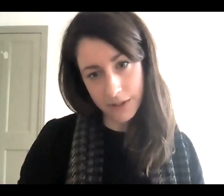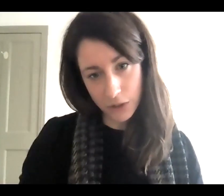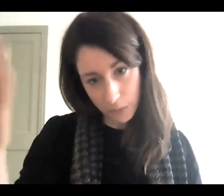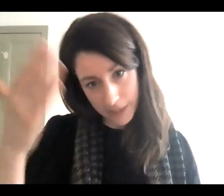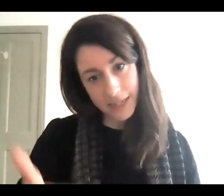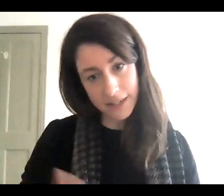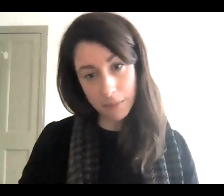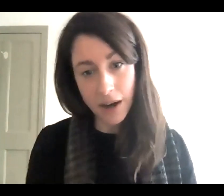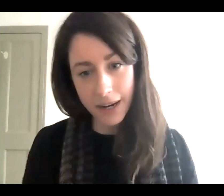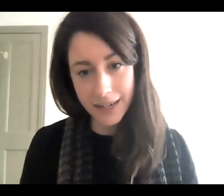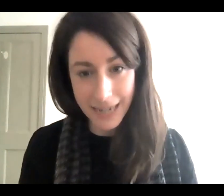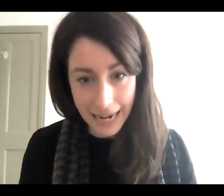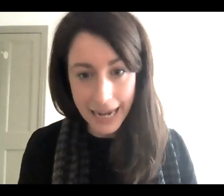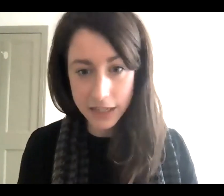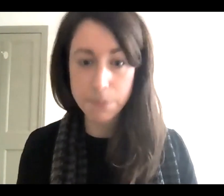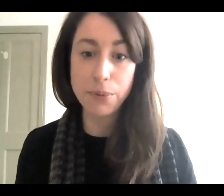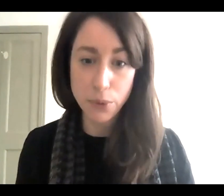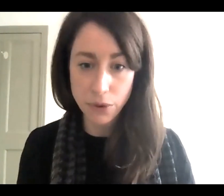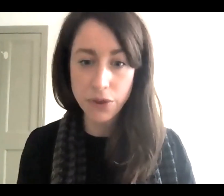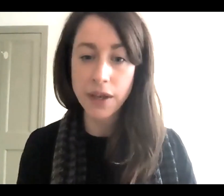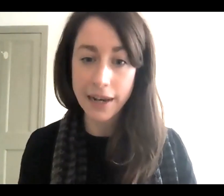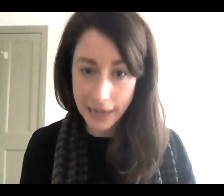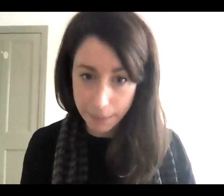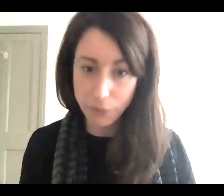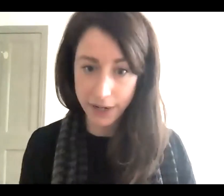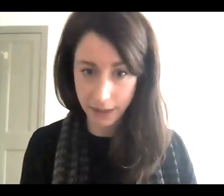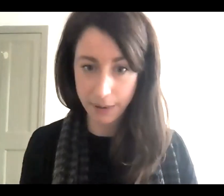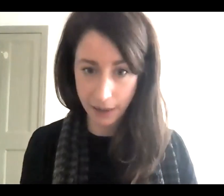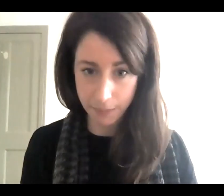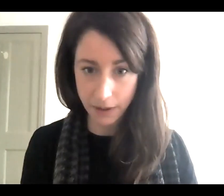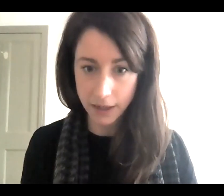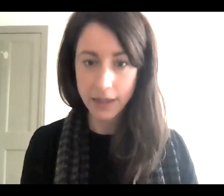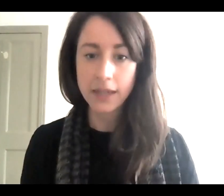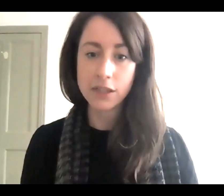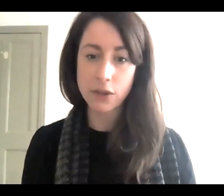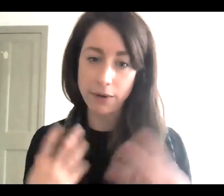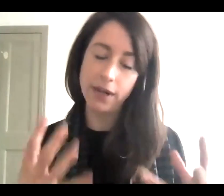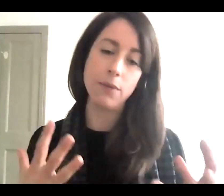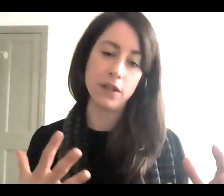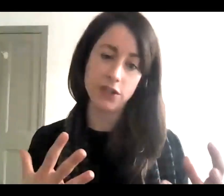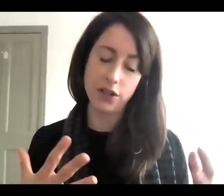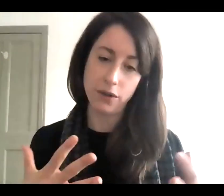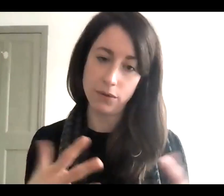that she would be sitting behind a glass booth lip-reading people, so I really wanted to use